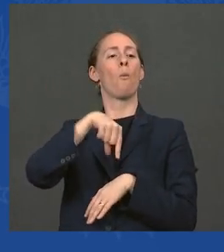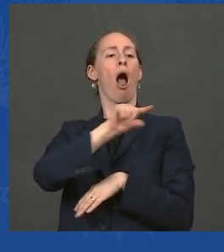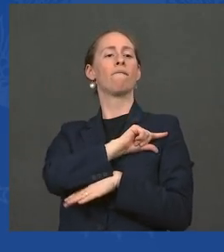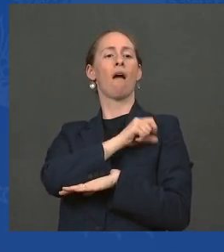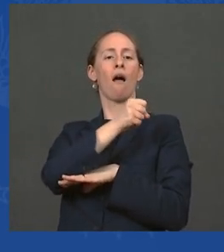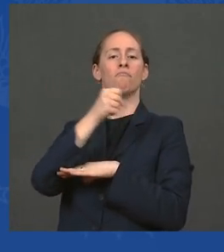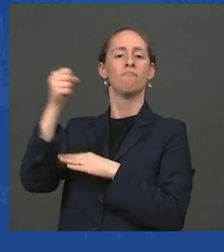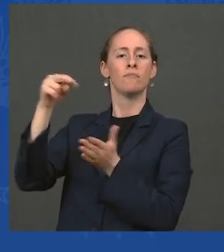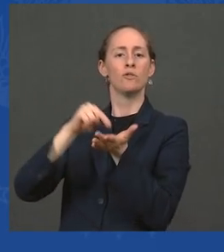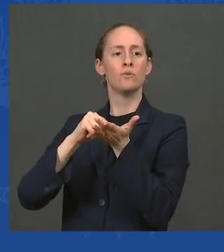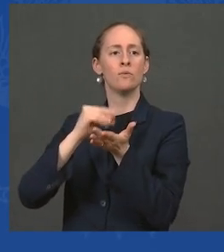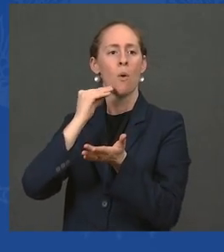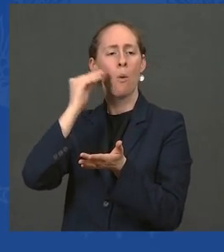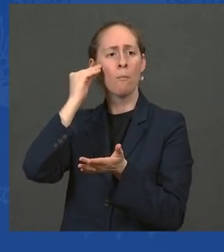They're extremely valuable.